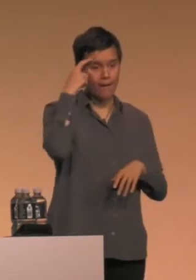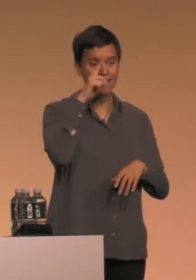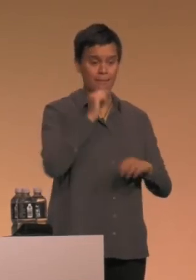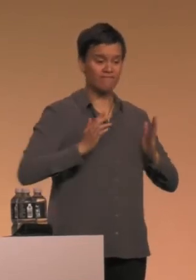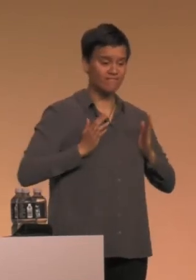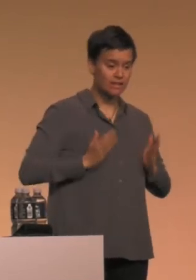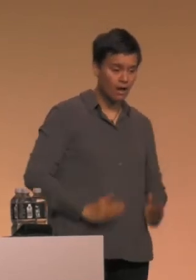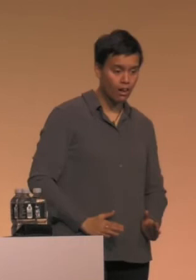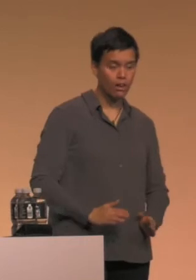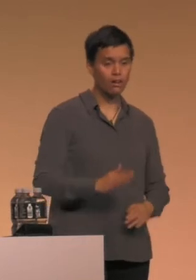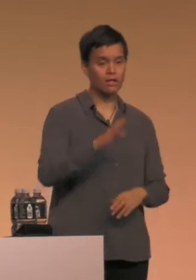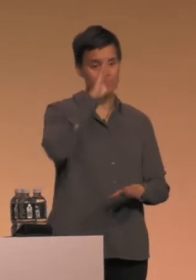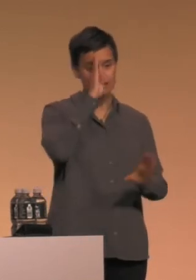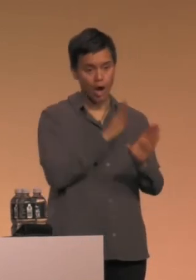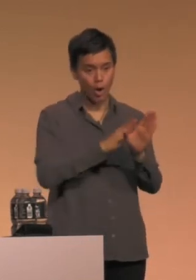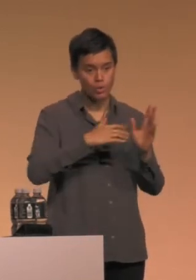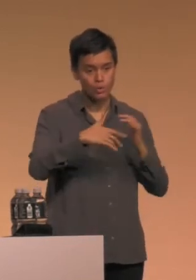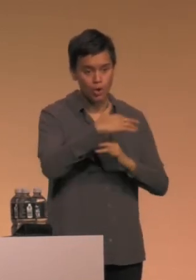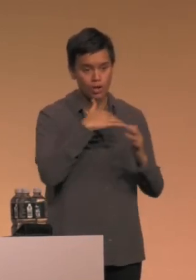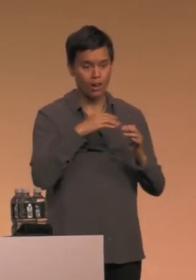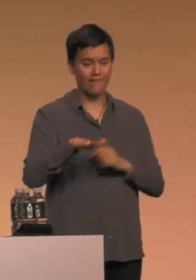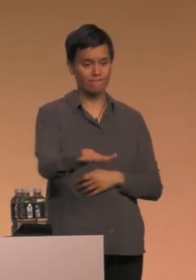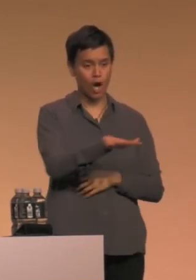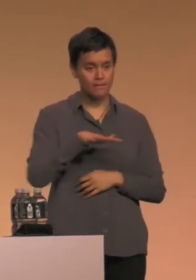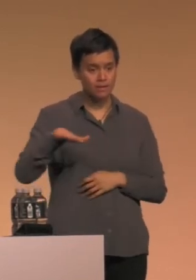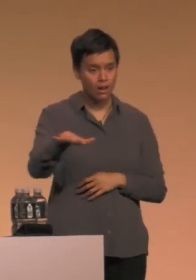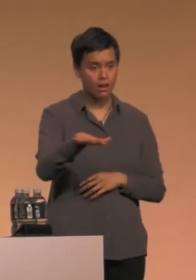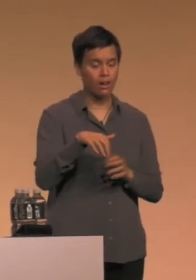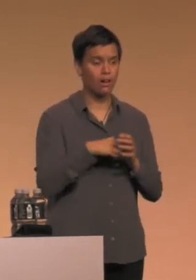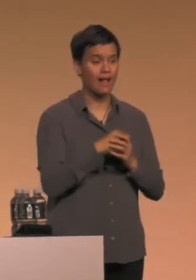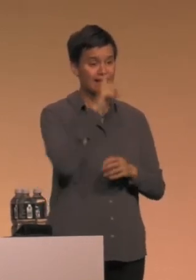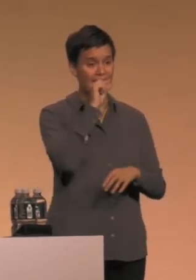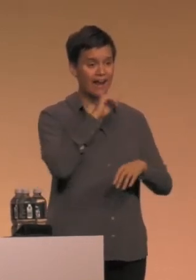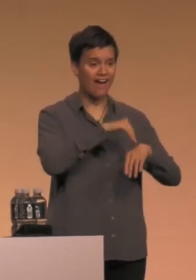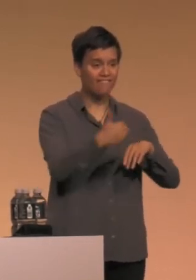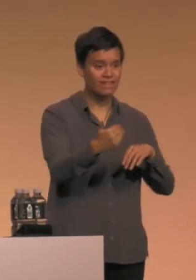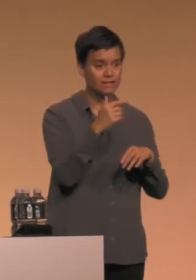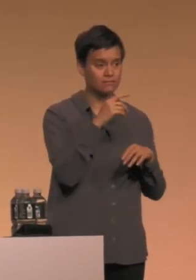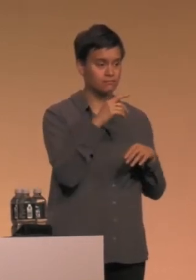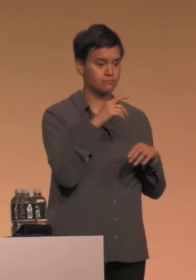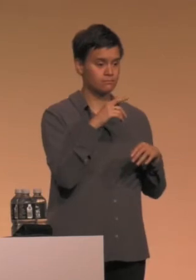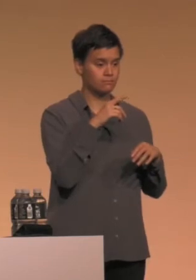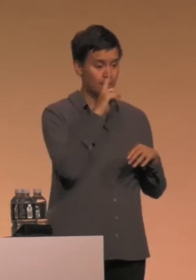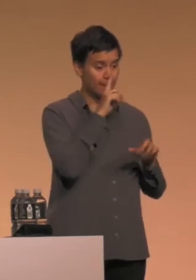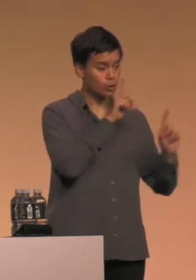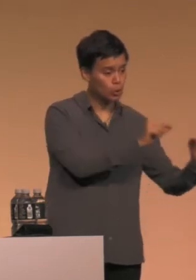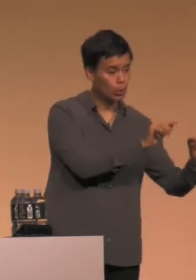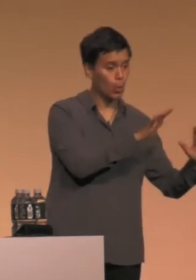safety for both providers and survivors. And there's a real alignment with this